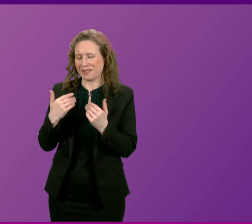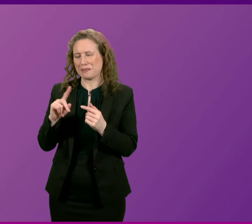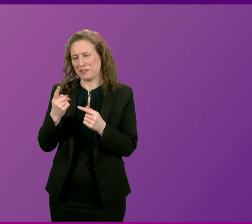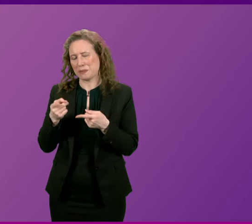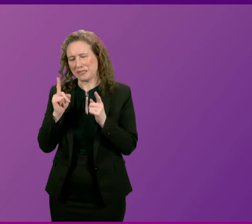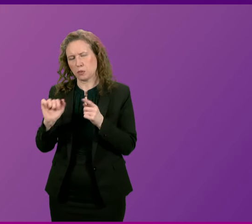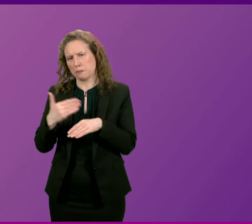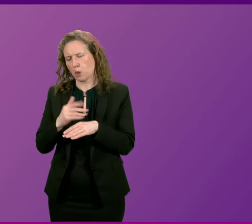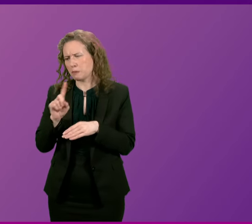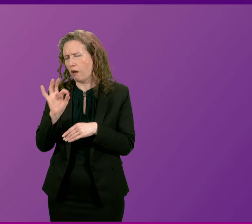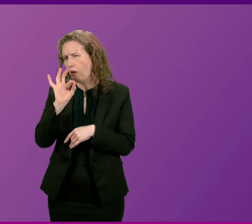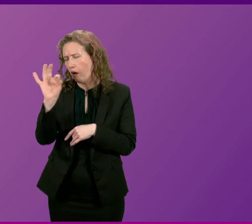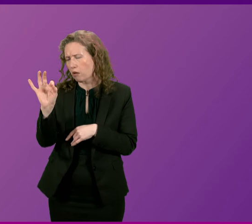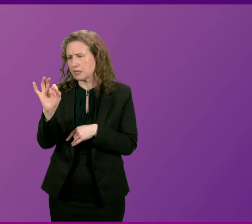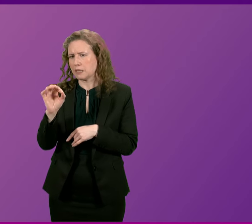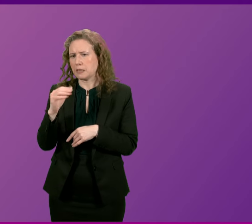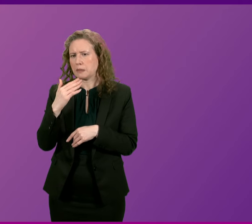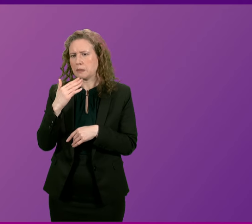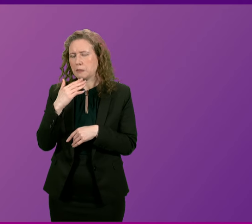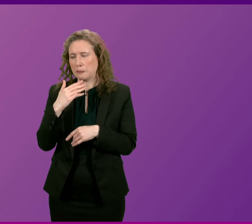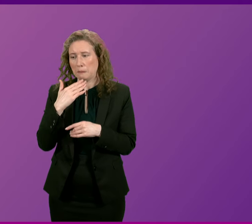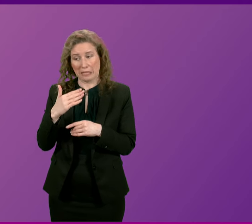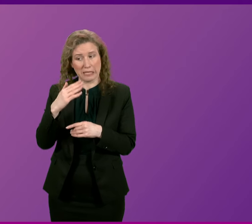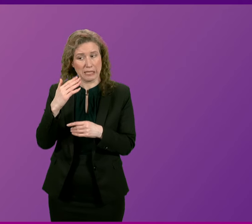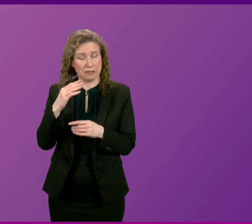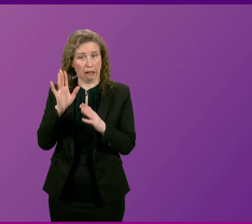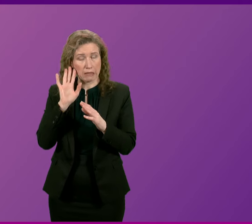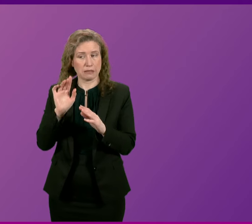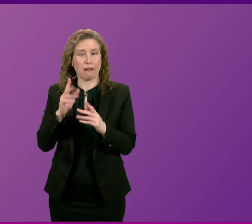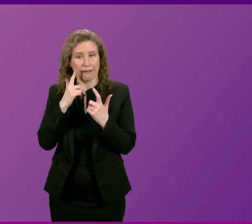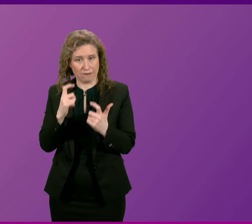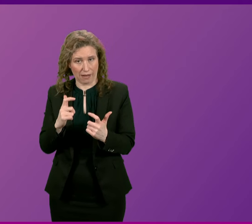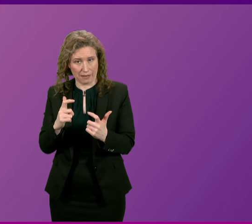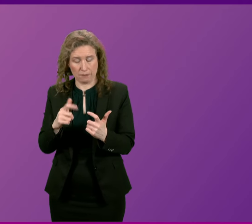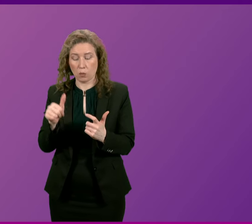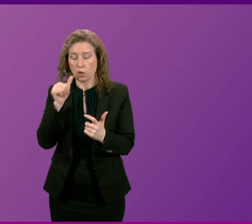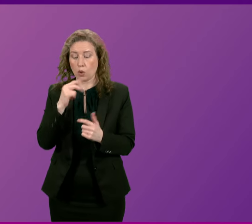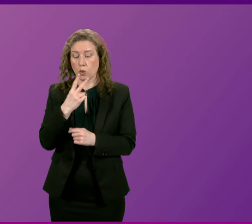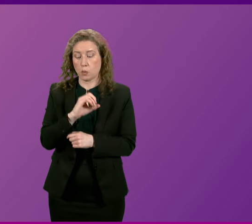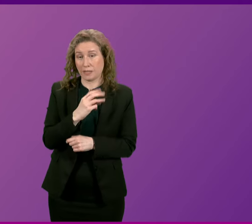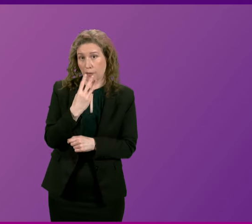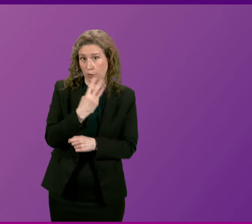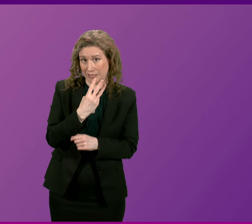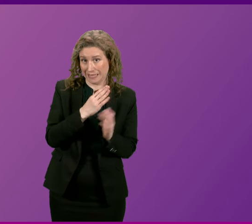I would ask him to note carefully what I say here. We know that, in 2013, Post Office lawyers came